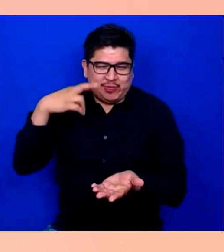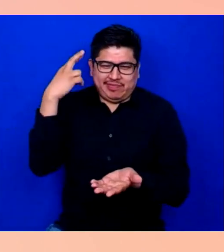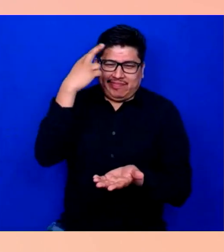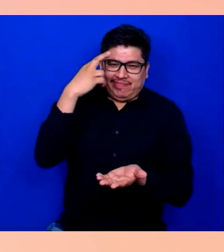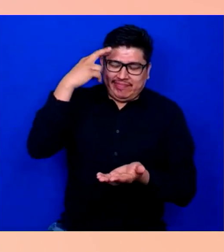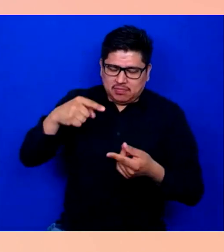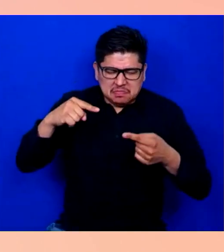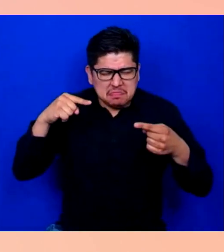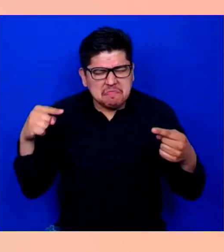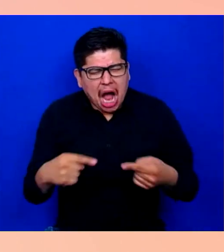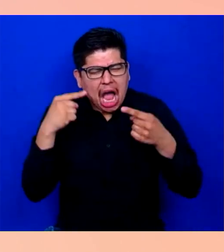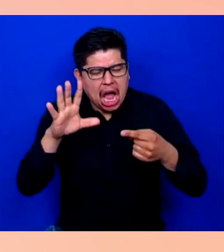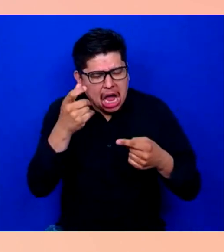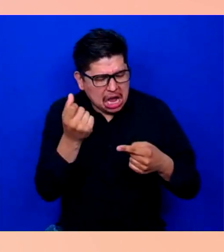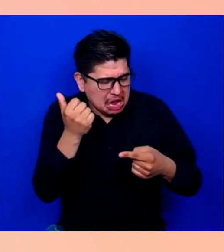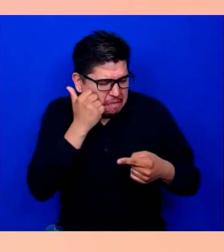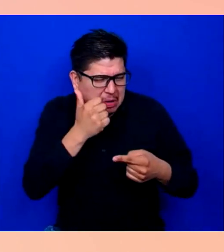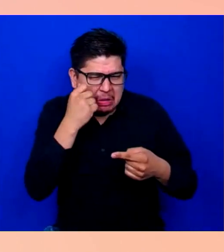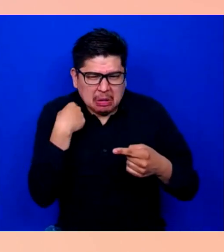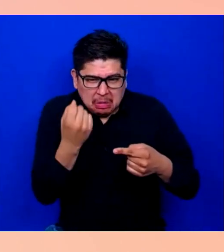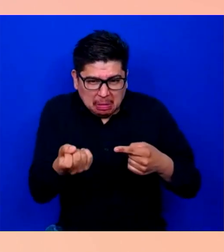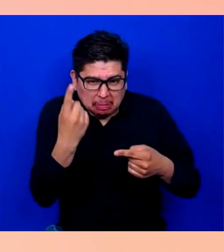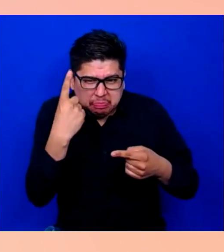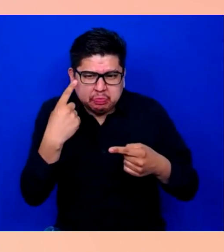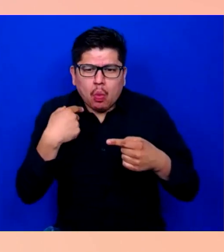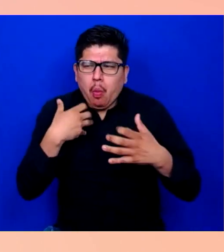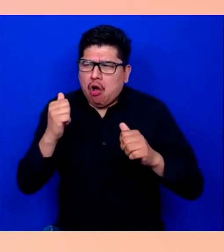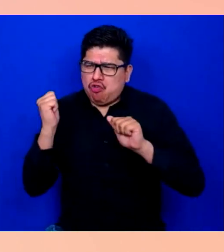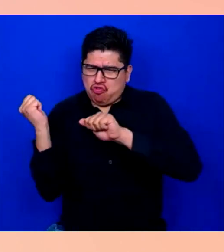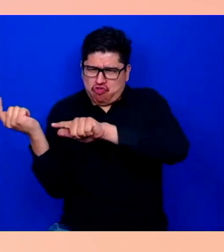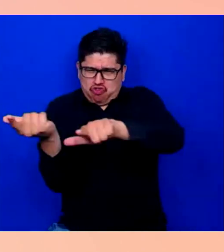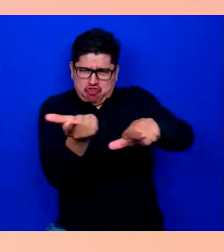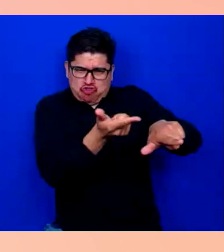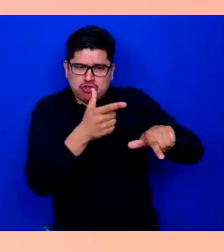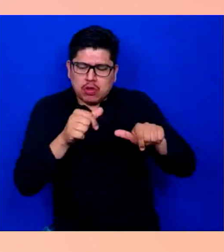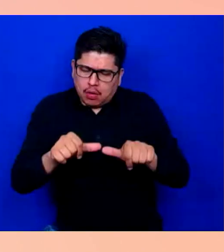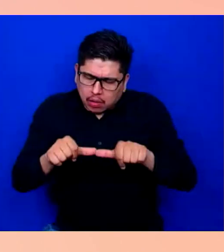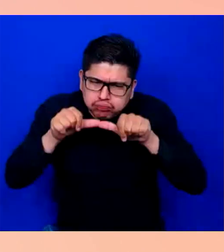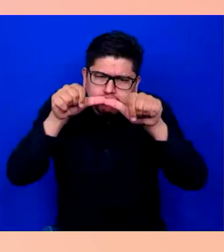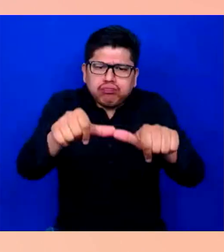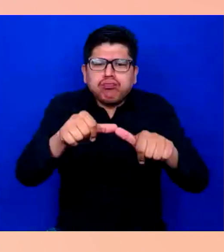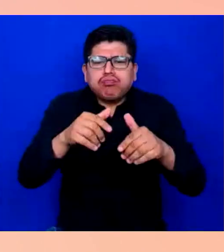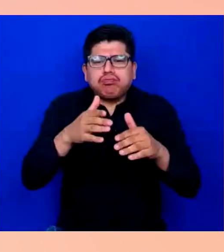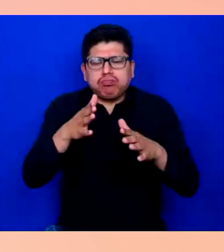every techie to have as long a career as they want with as healthy a body as possible,